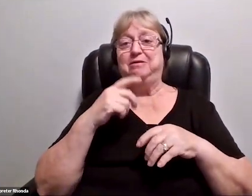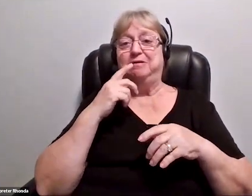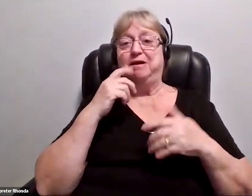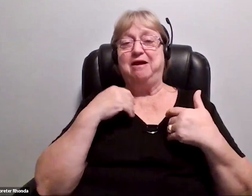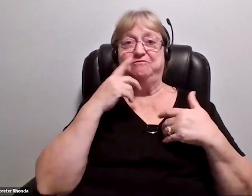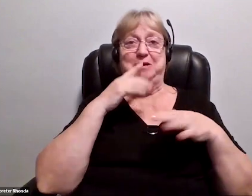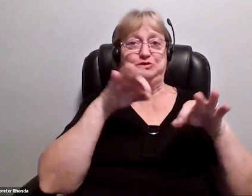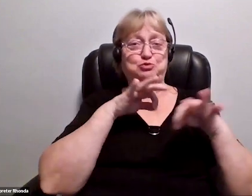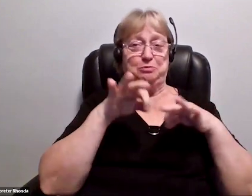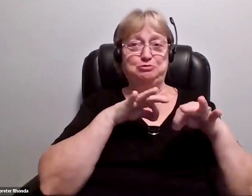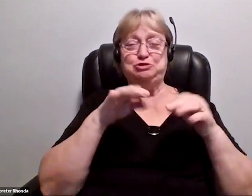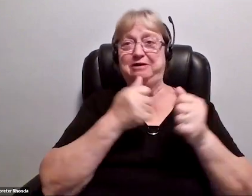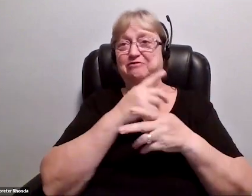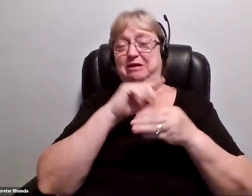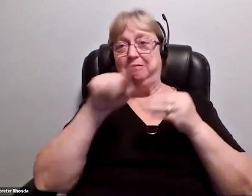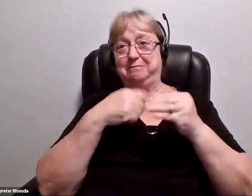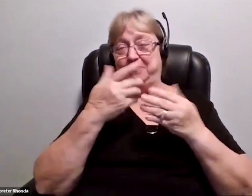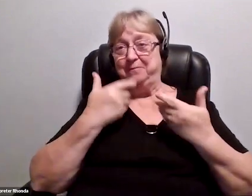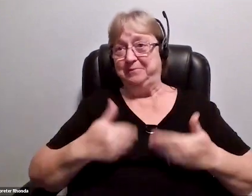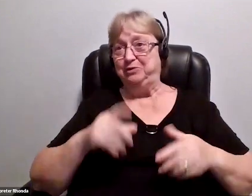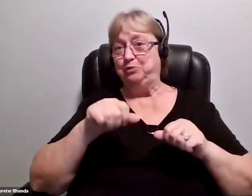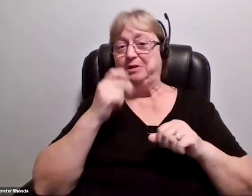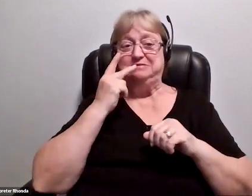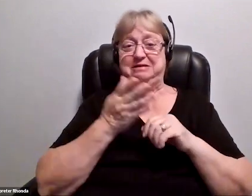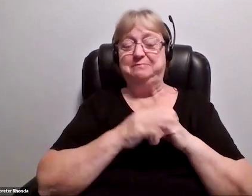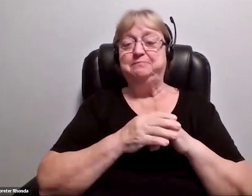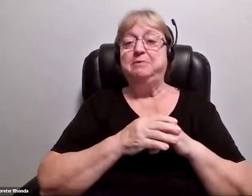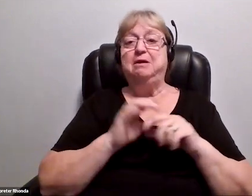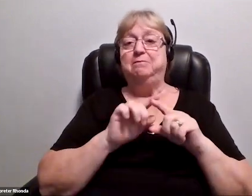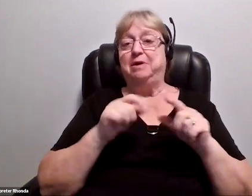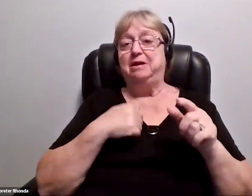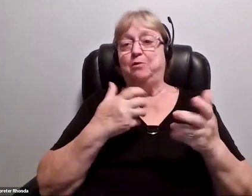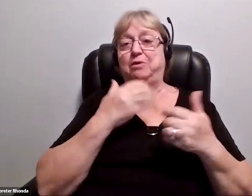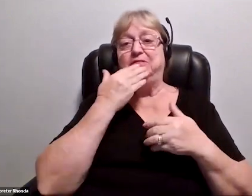and everything about me. You can see there, but I would just like to thank you for this opportunity.